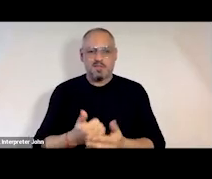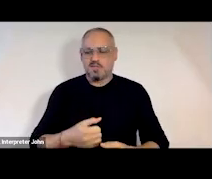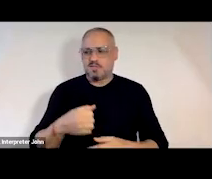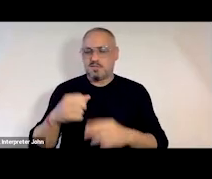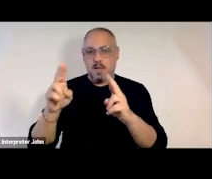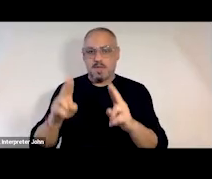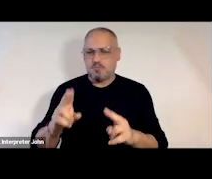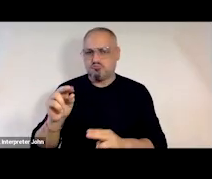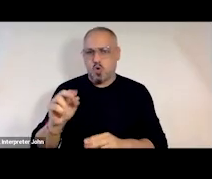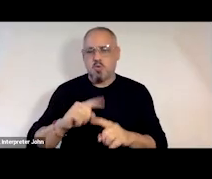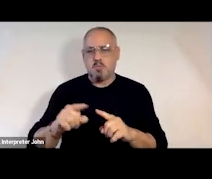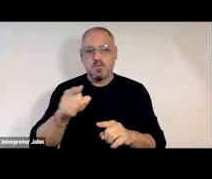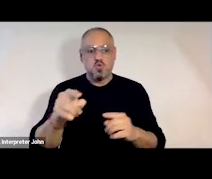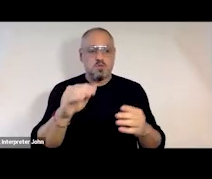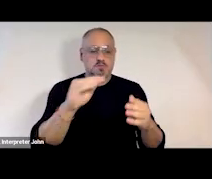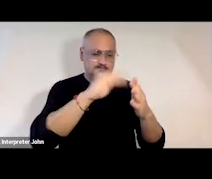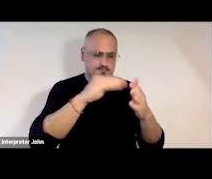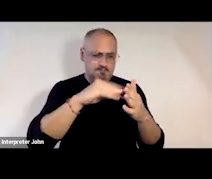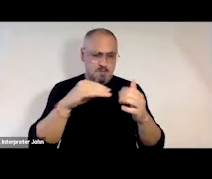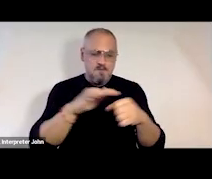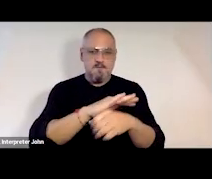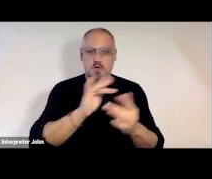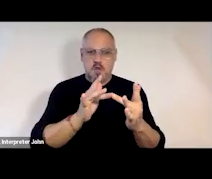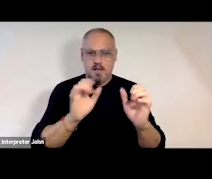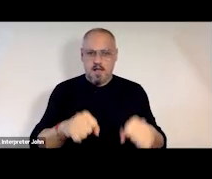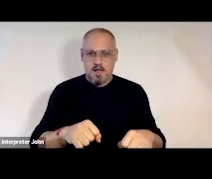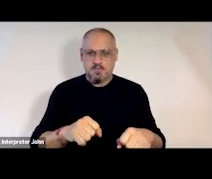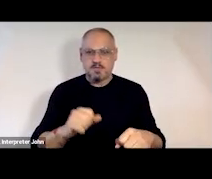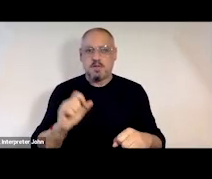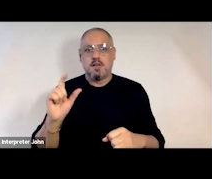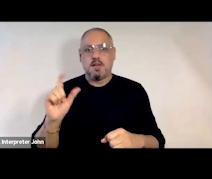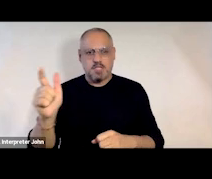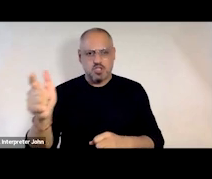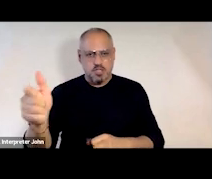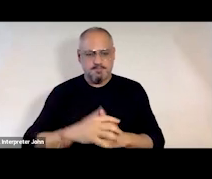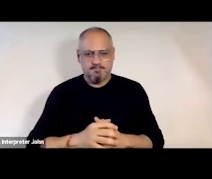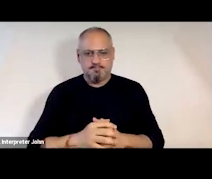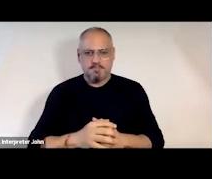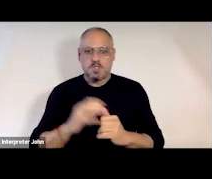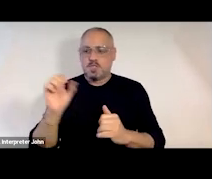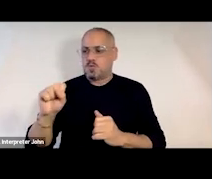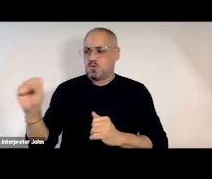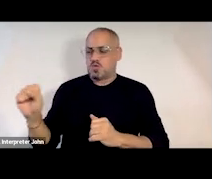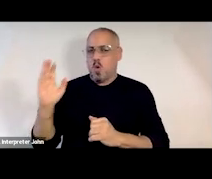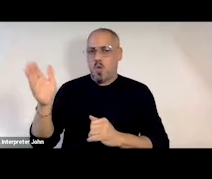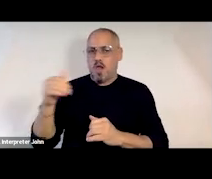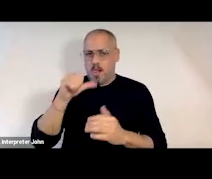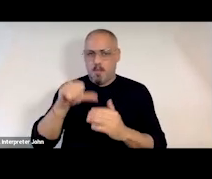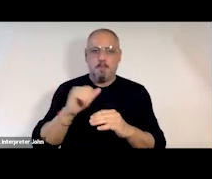the whole application online eventually, and then Social Security will mail your applicant